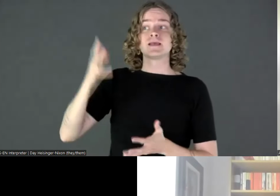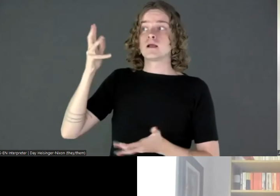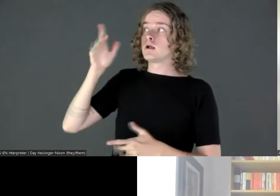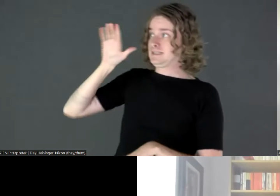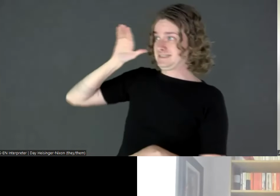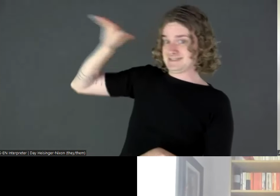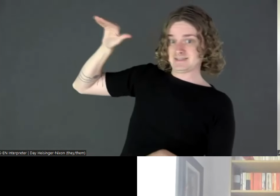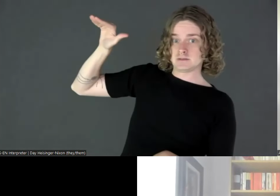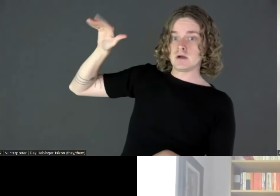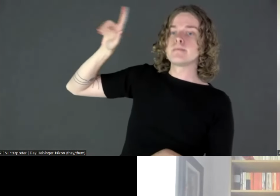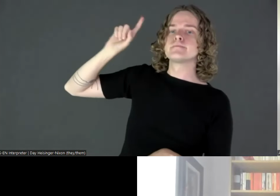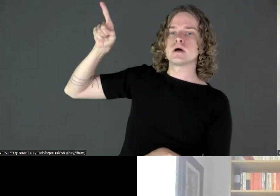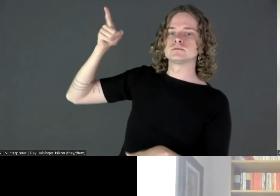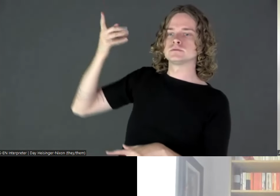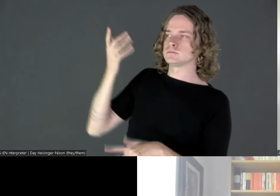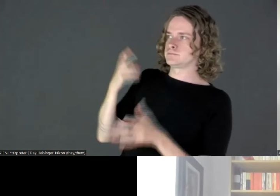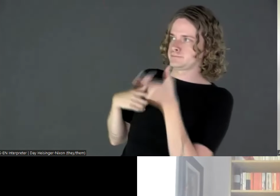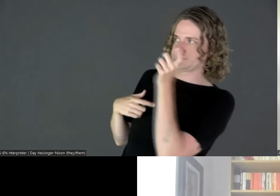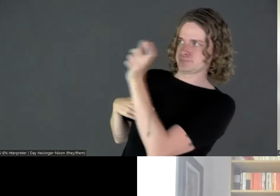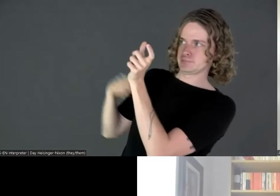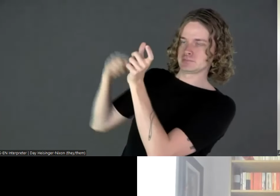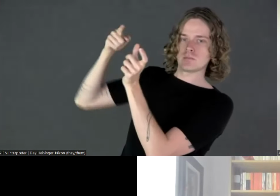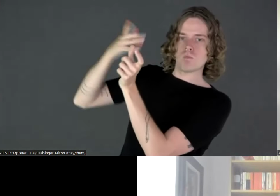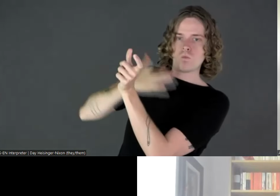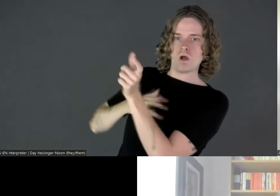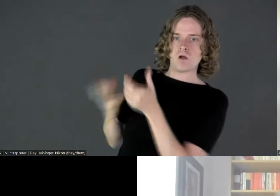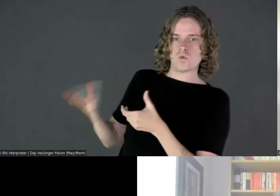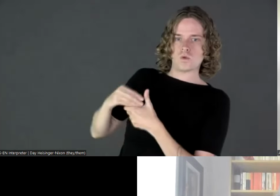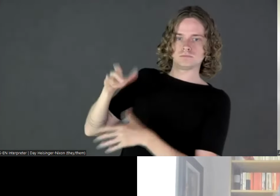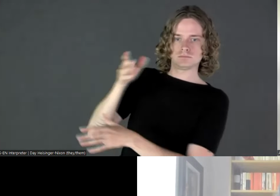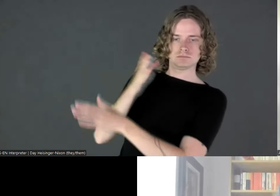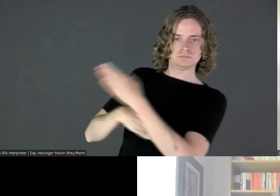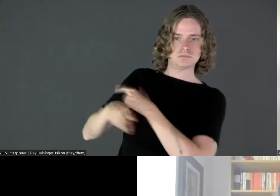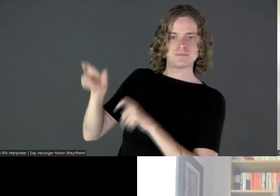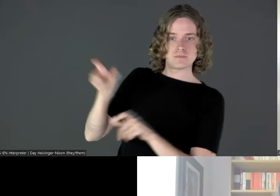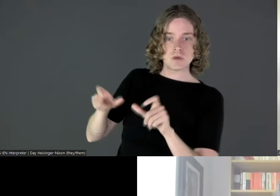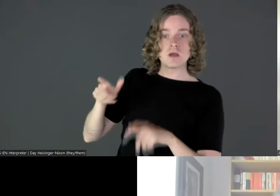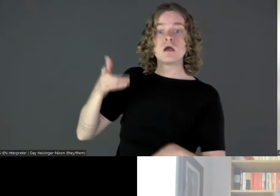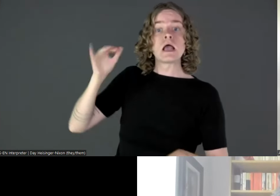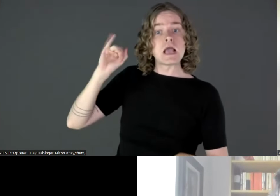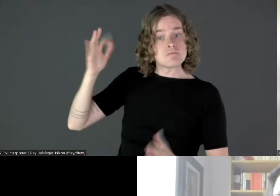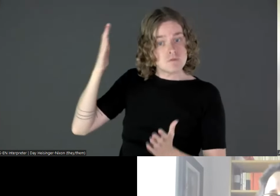right, it might raise the cost per child. And that's fine. Because what we want to